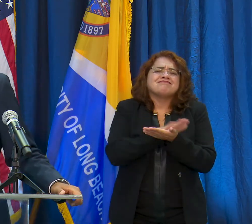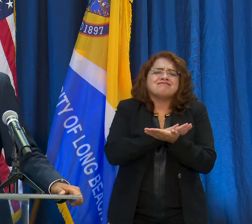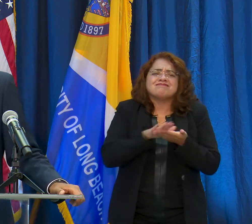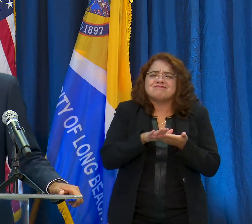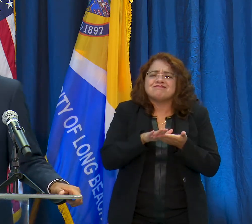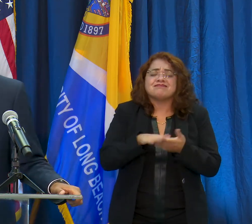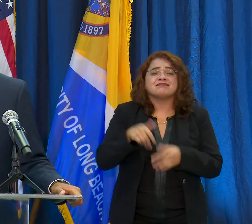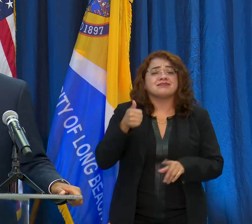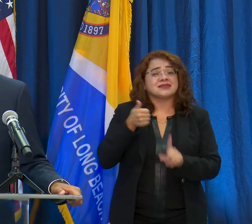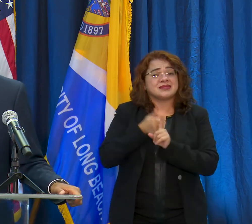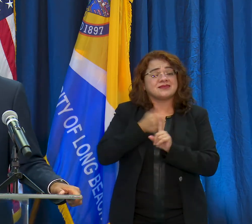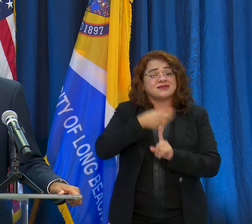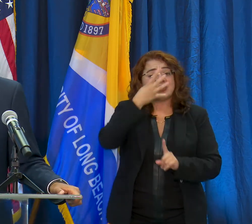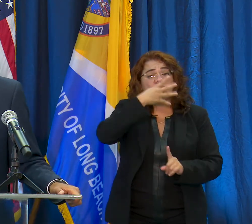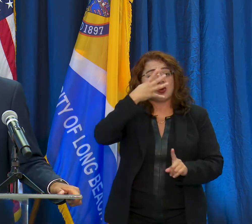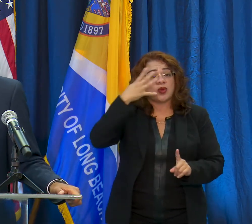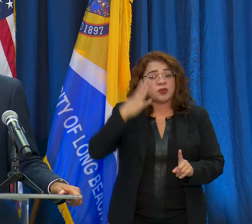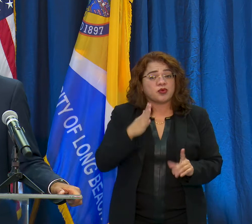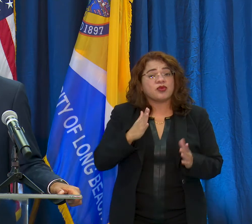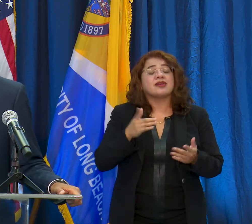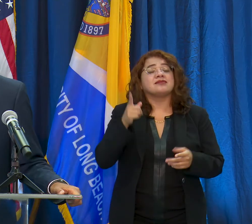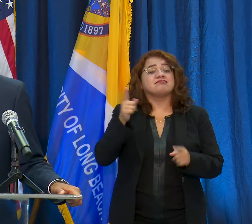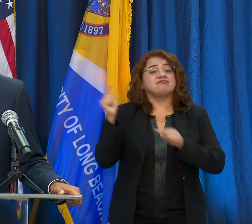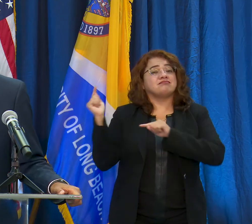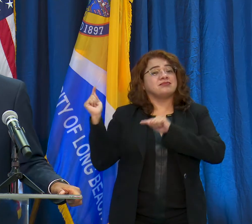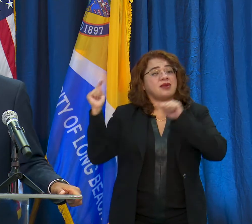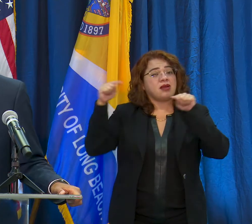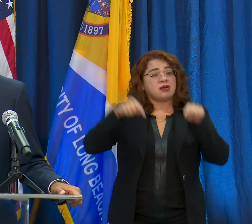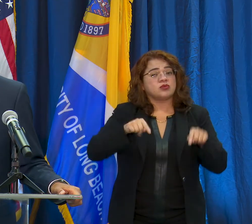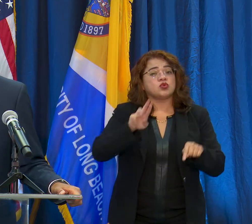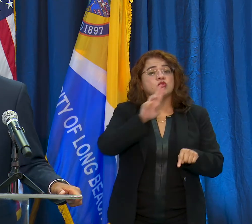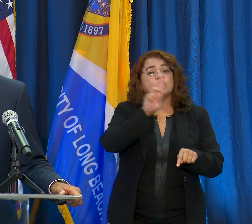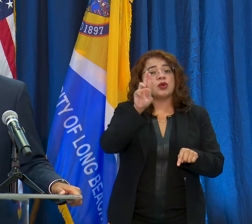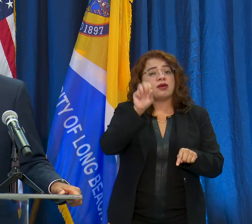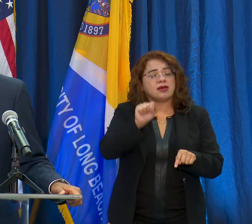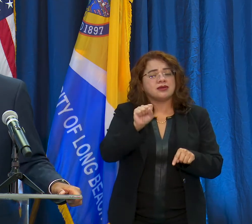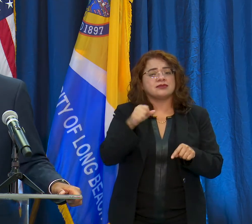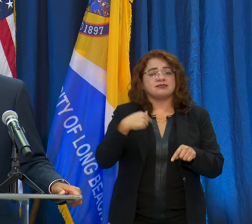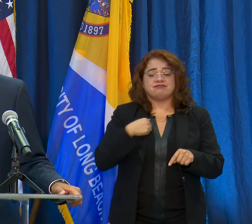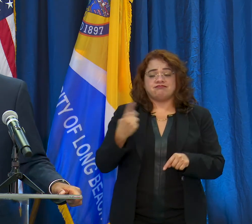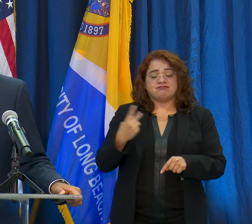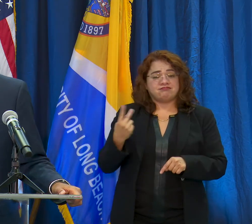She came to the United States with me at the time, my father and my grandmother.